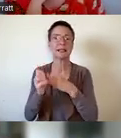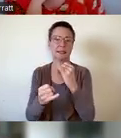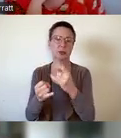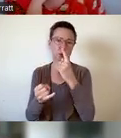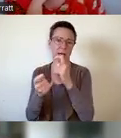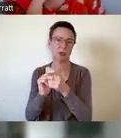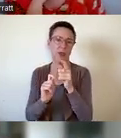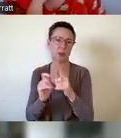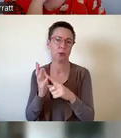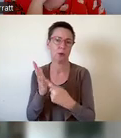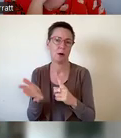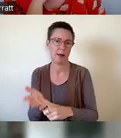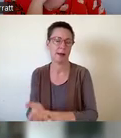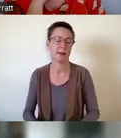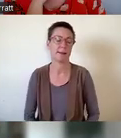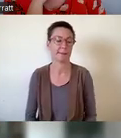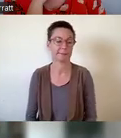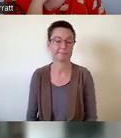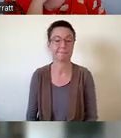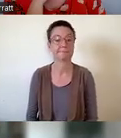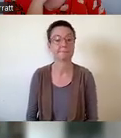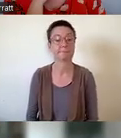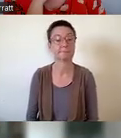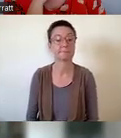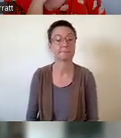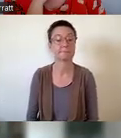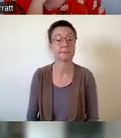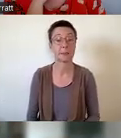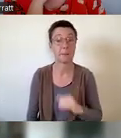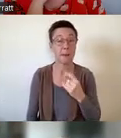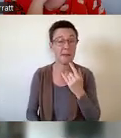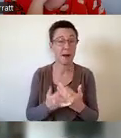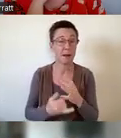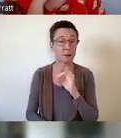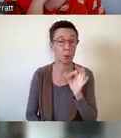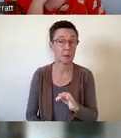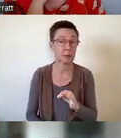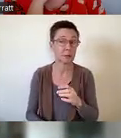Yes. Possibly our last one, depending on how quick we are.